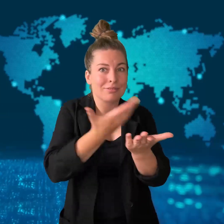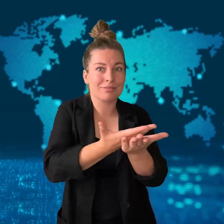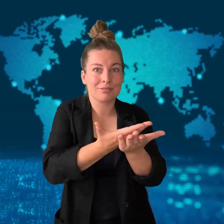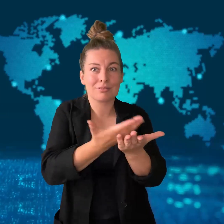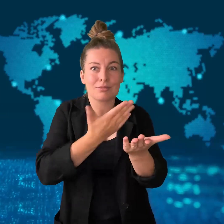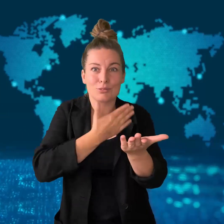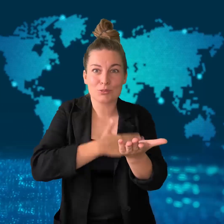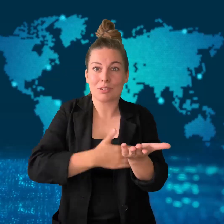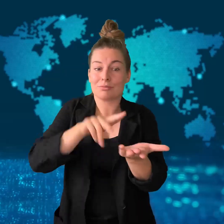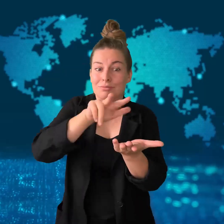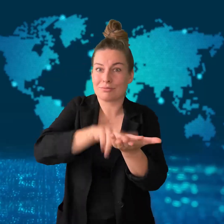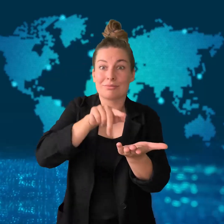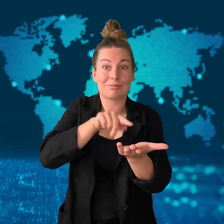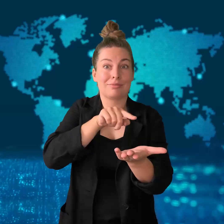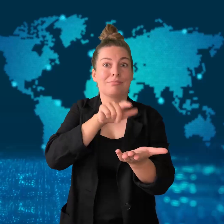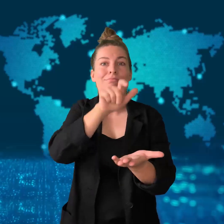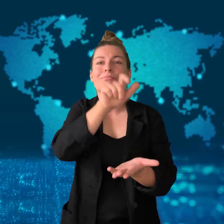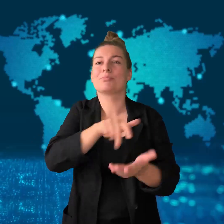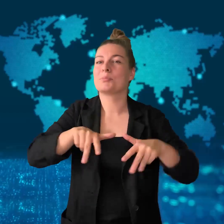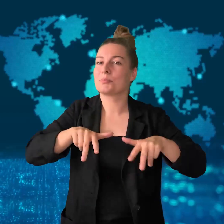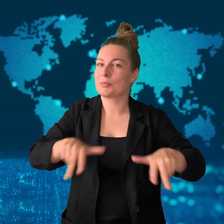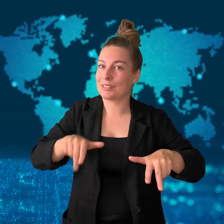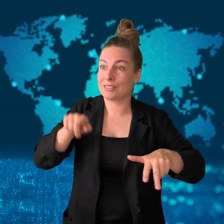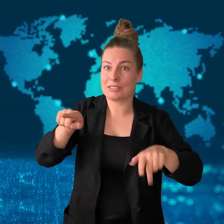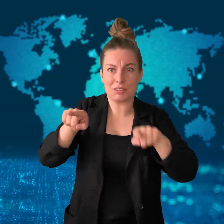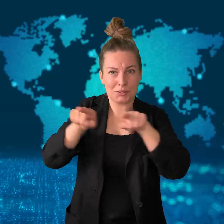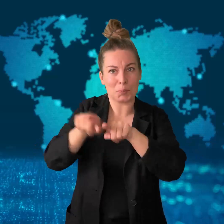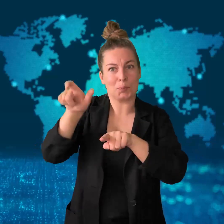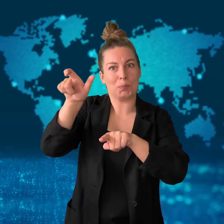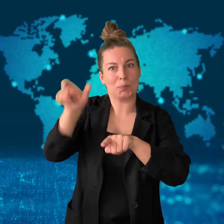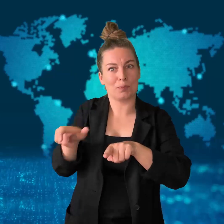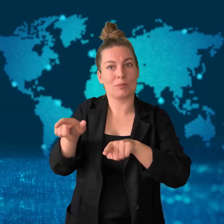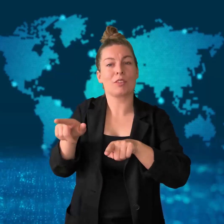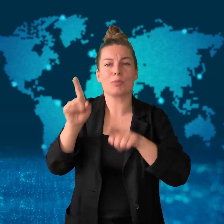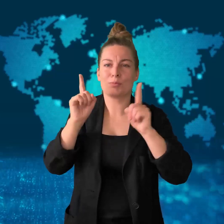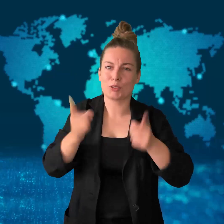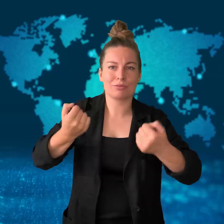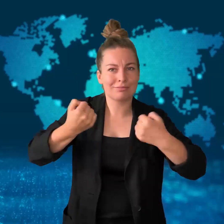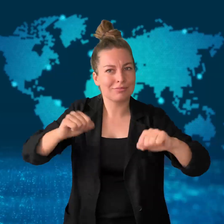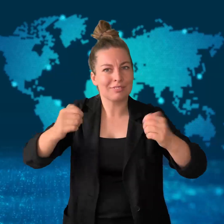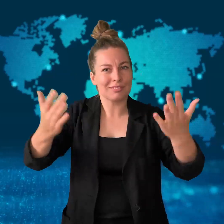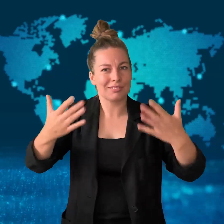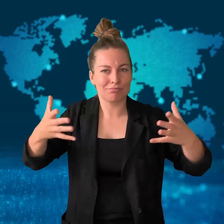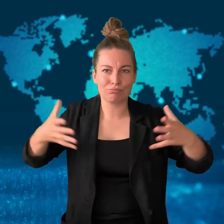campaign heavily with females next year, since the bill passed under him.